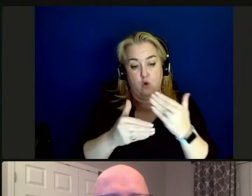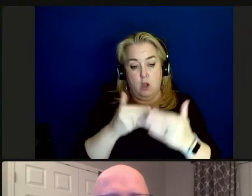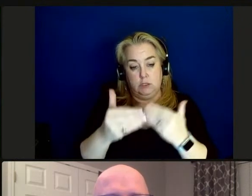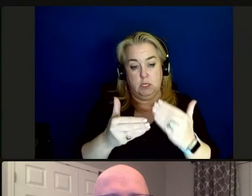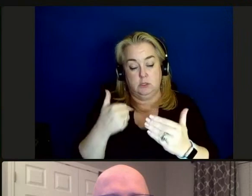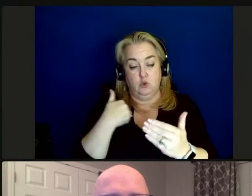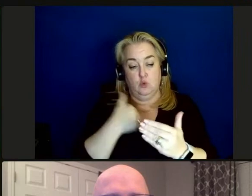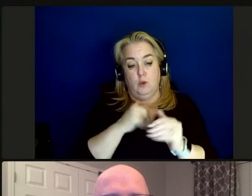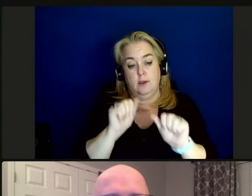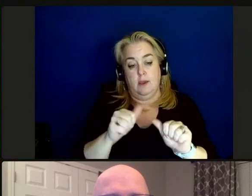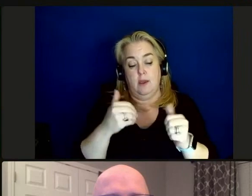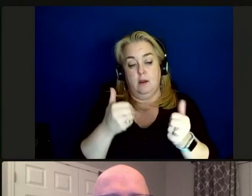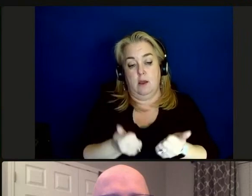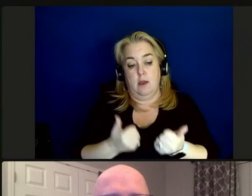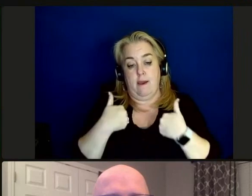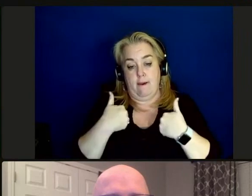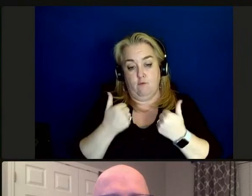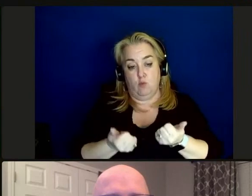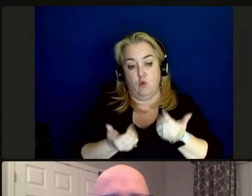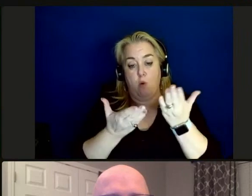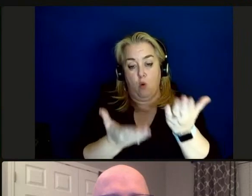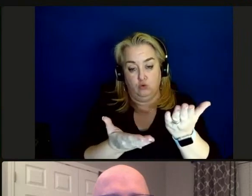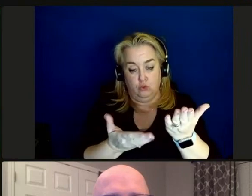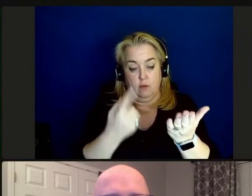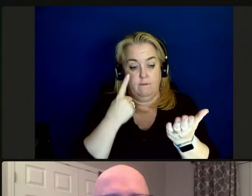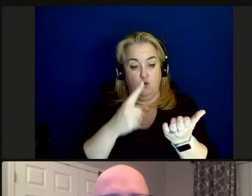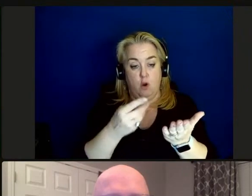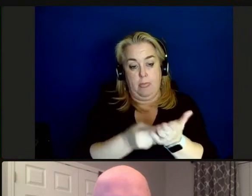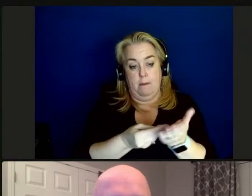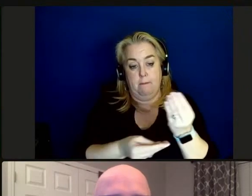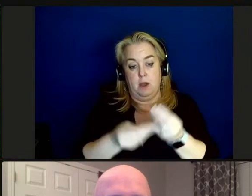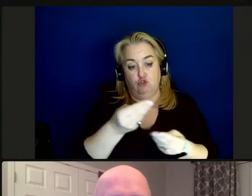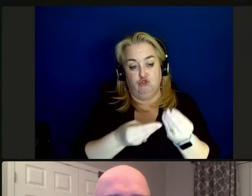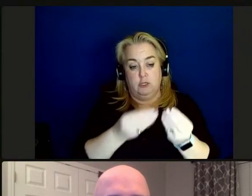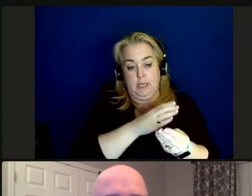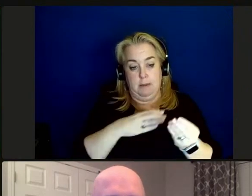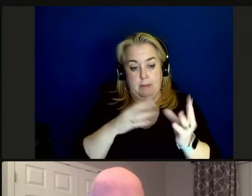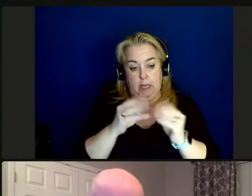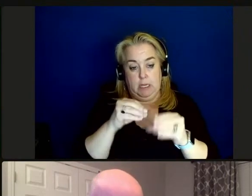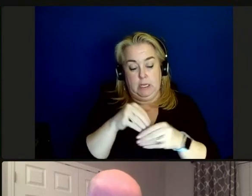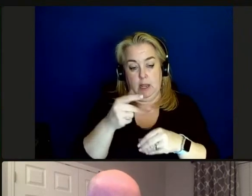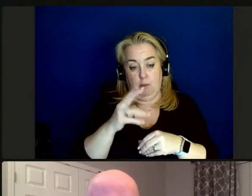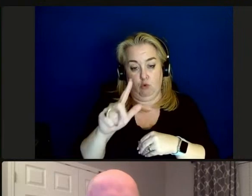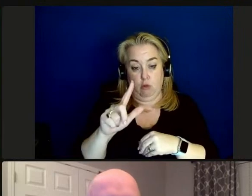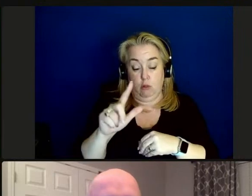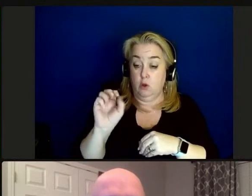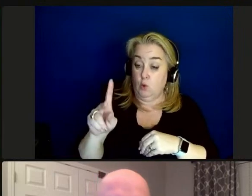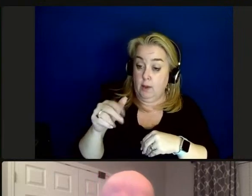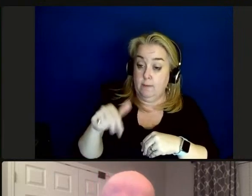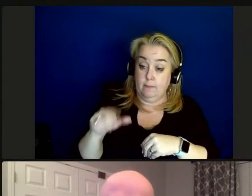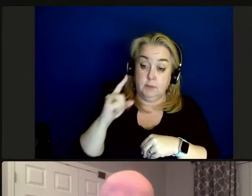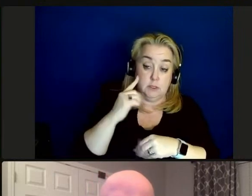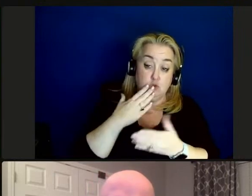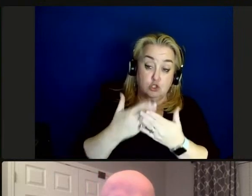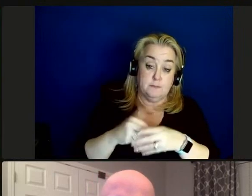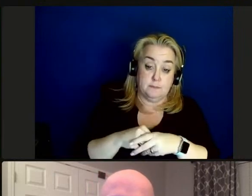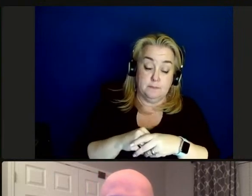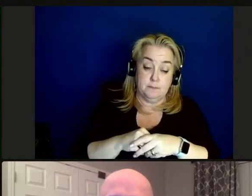TO REFINE INPUT INTO THIS